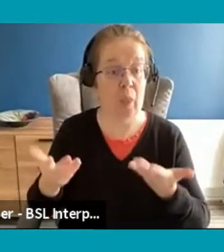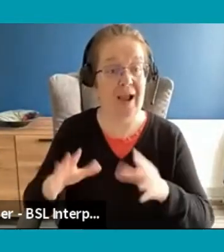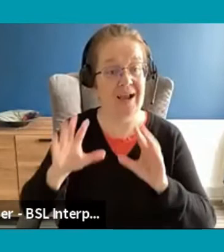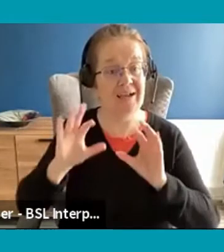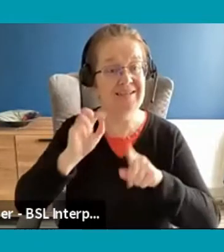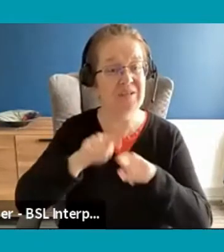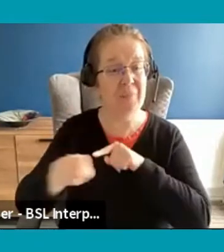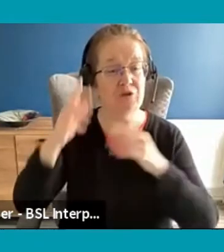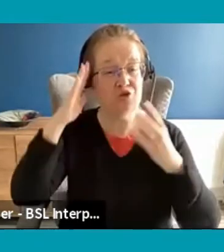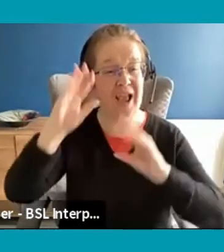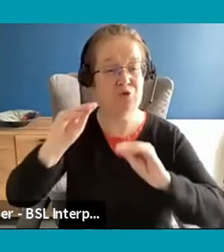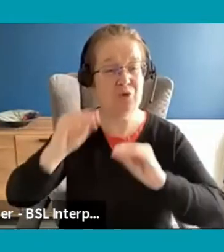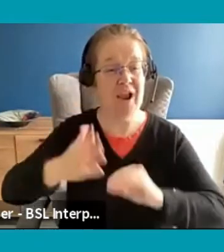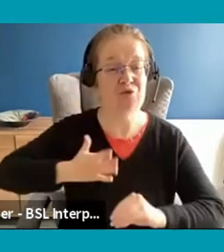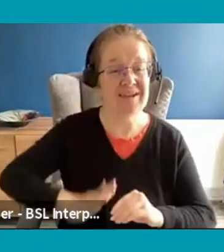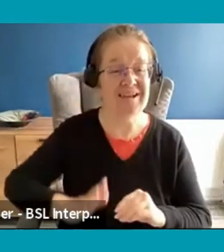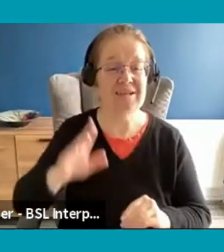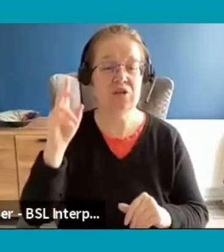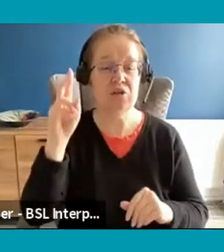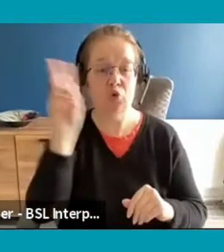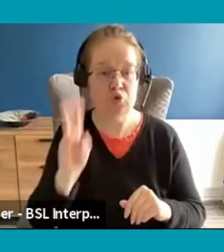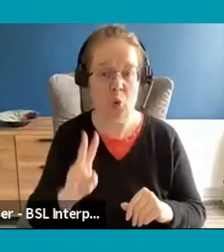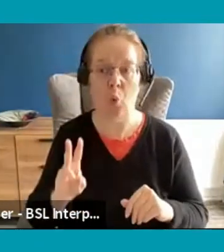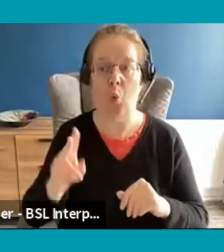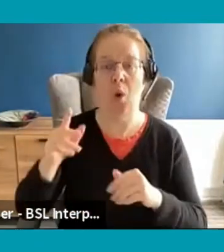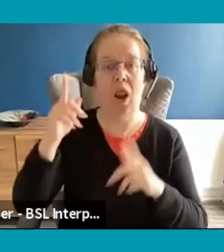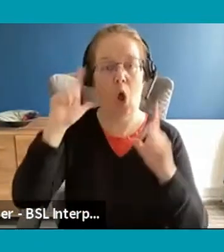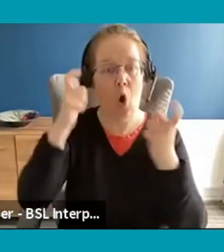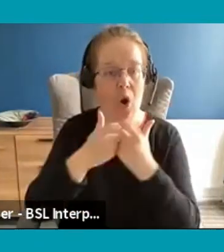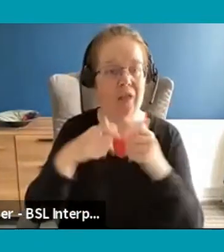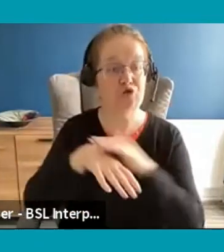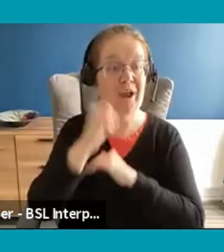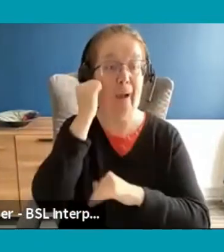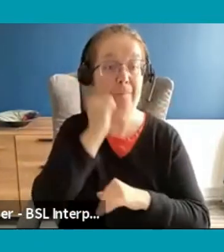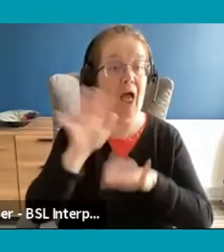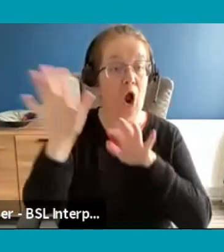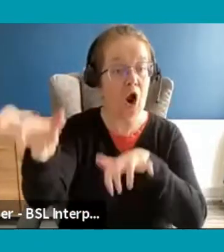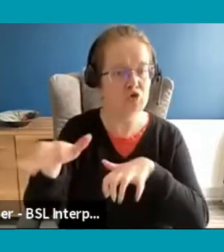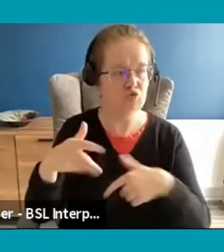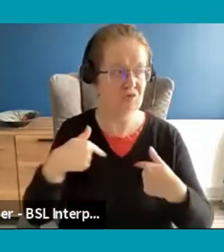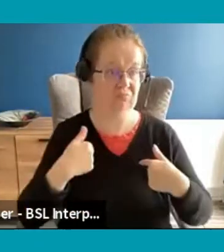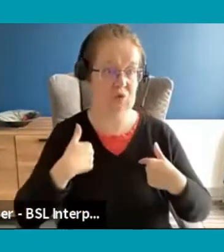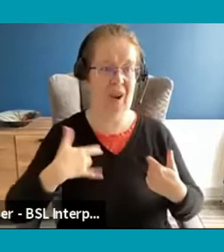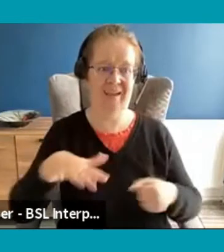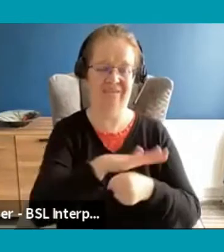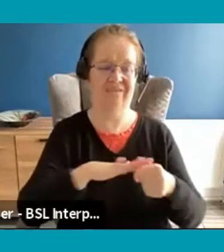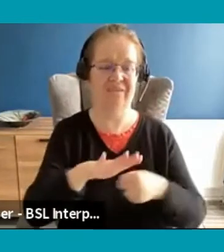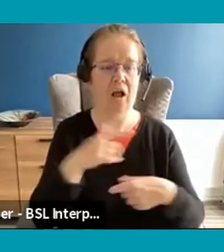schools and colleges in the Black Country, which is where I live. And we're running the sustainability